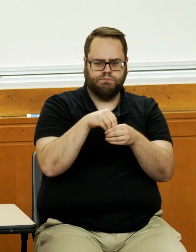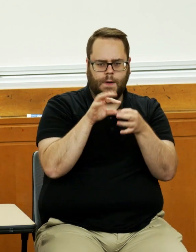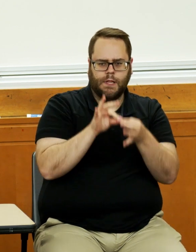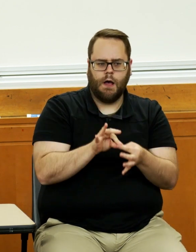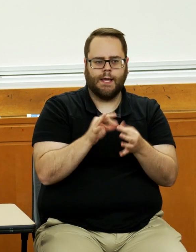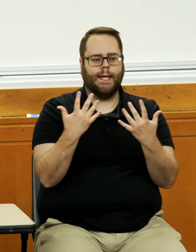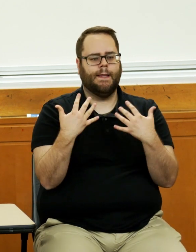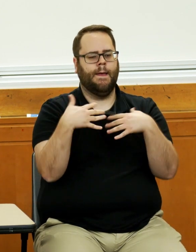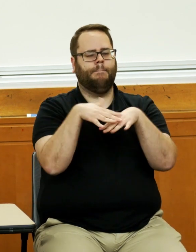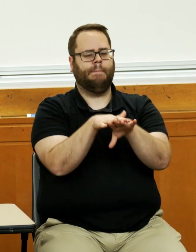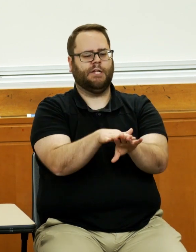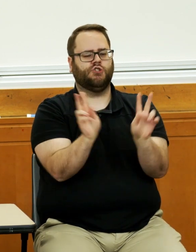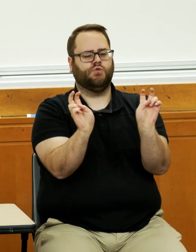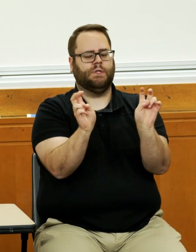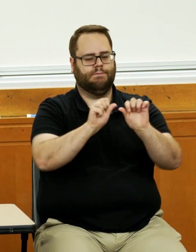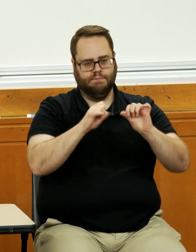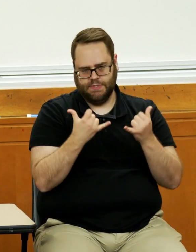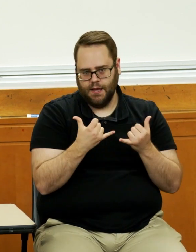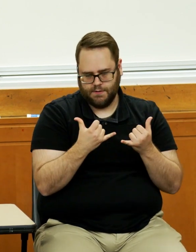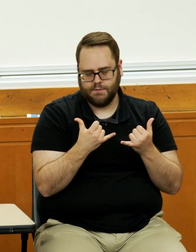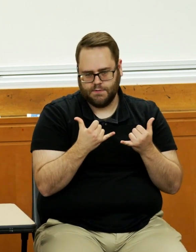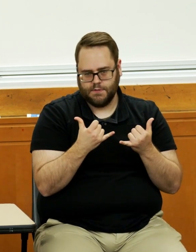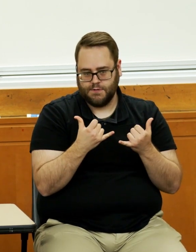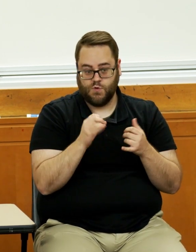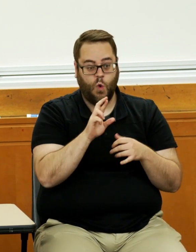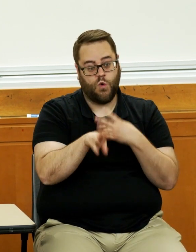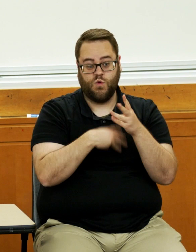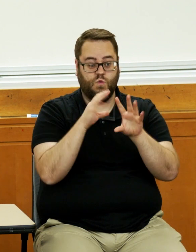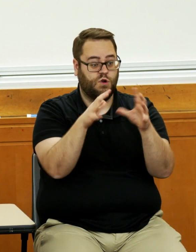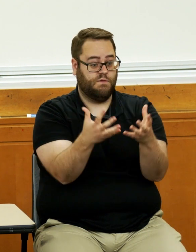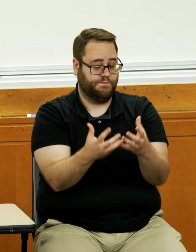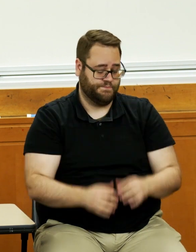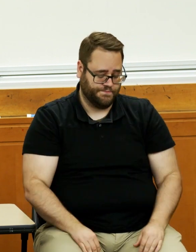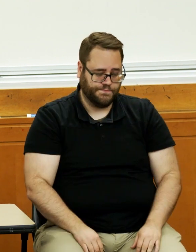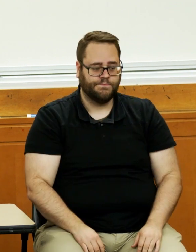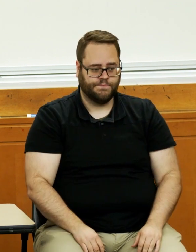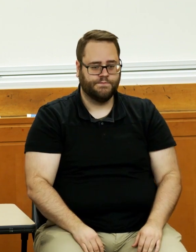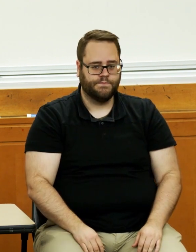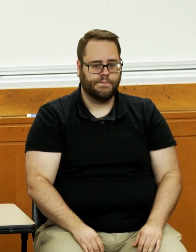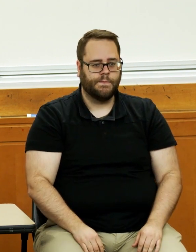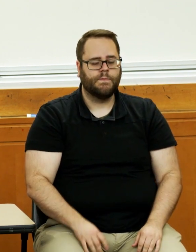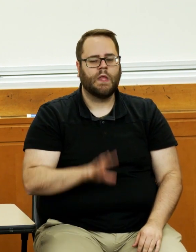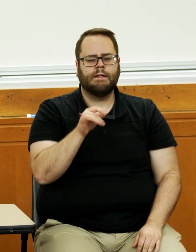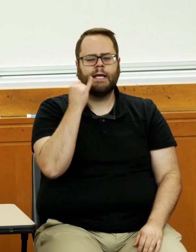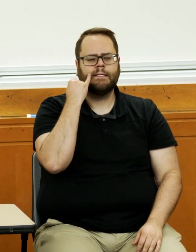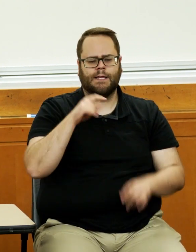mainstream or integrated society or even in the world. It's an idea that relies on societal ideas